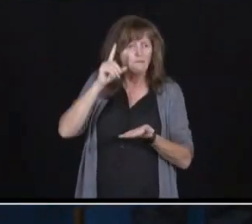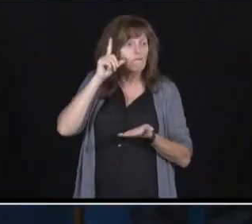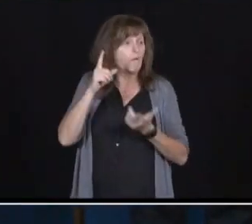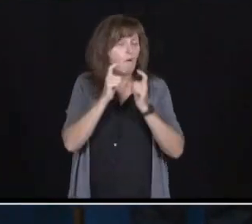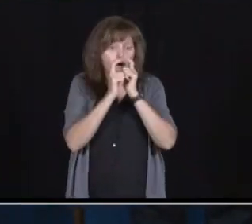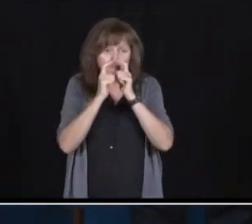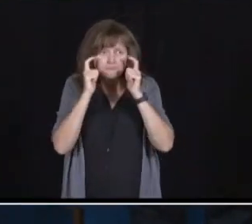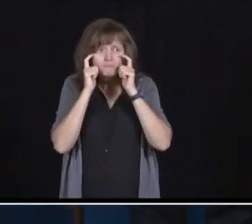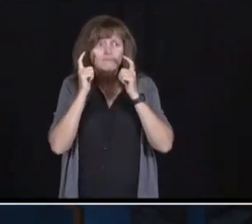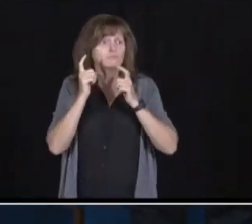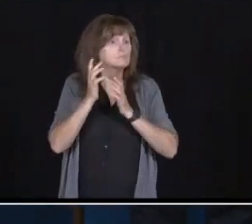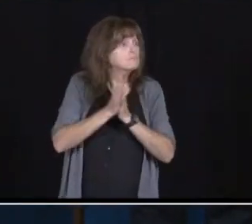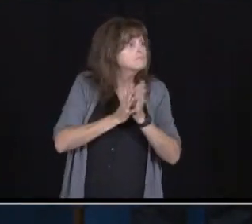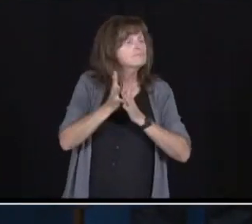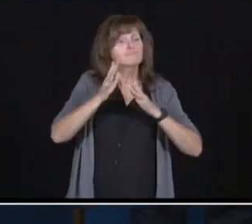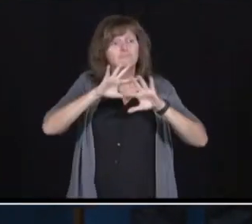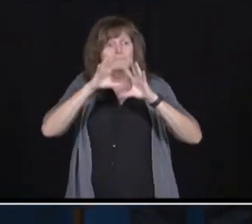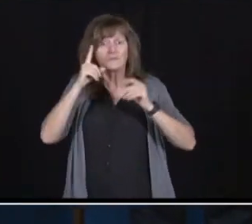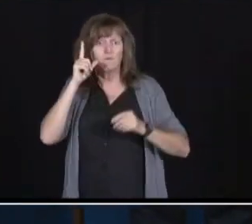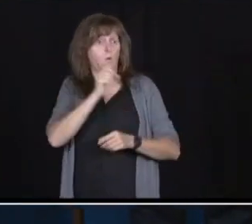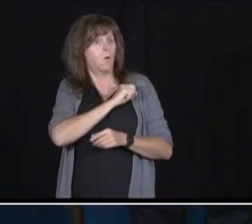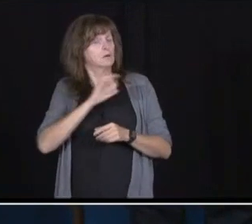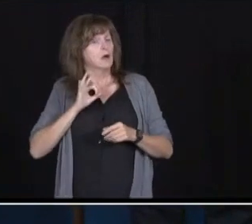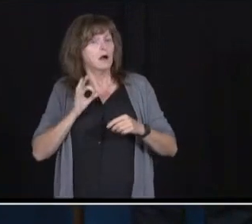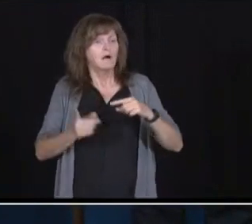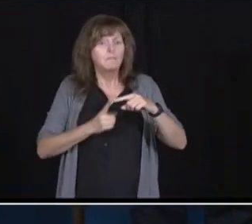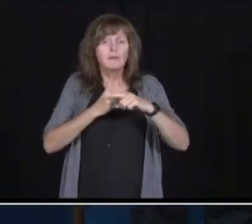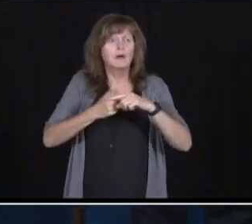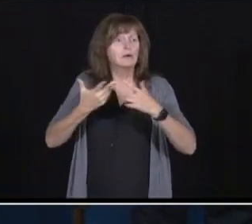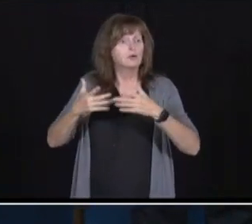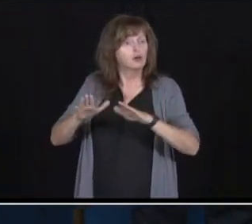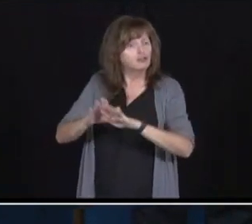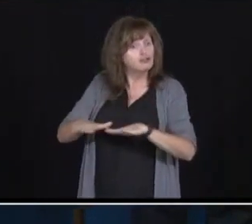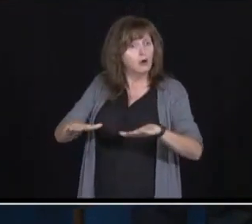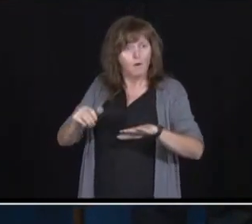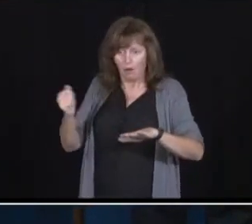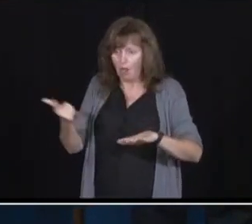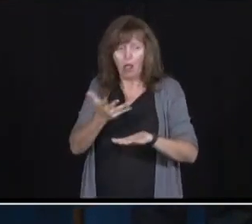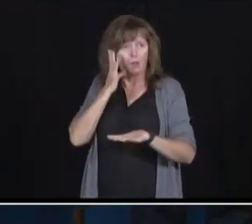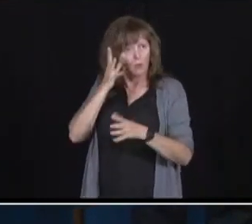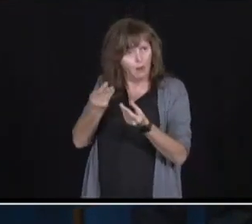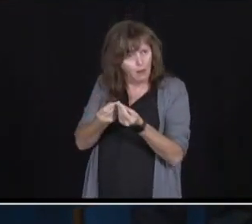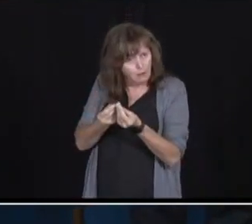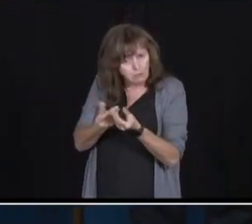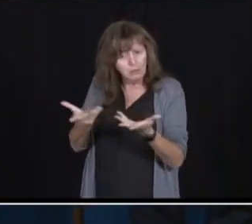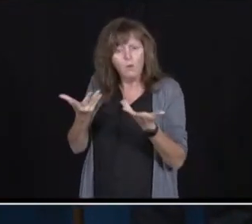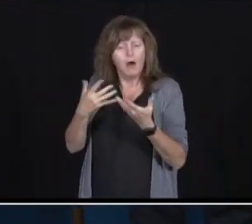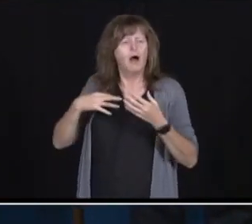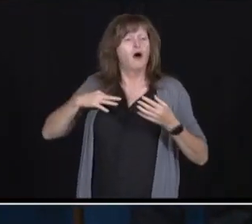A cinematic high school. And we are providing money for masks and PPE for staff and cloth masks for every student in